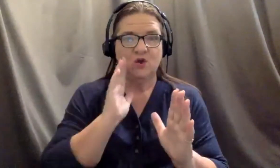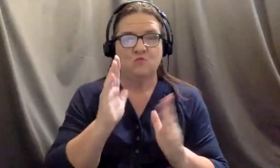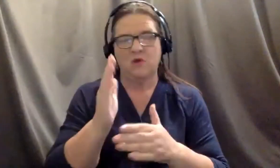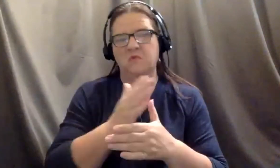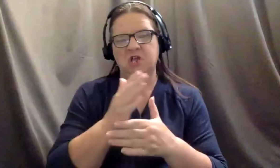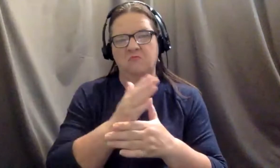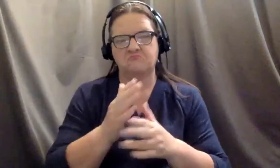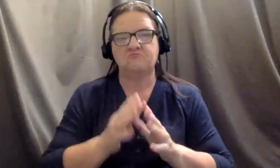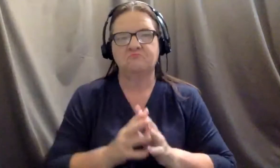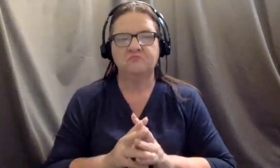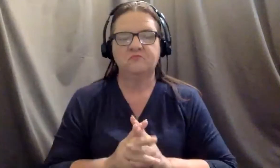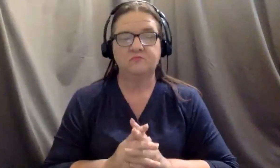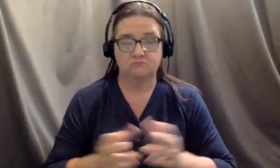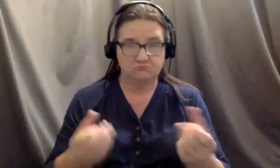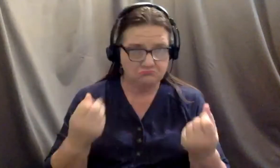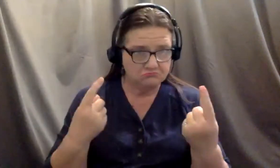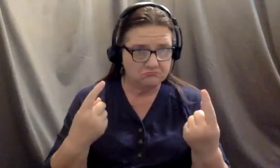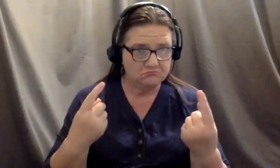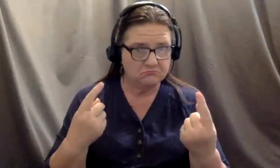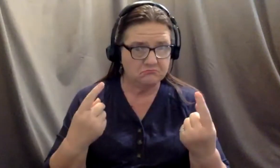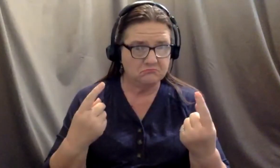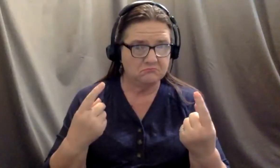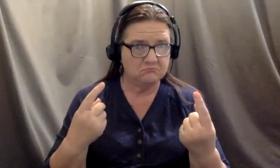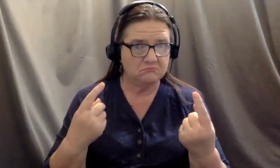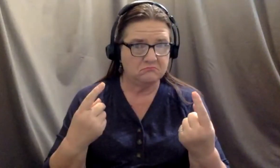Does that make sense.